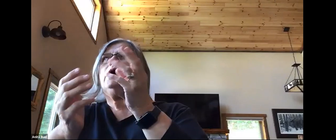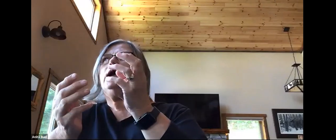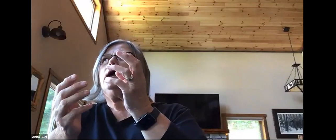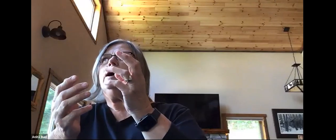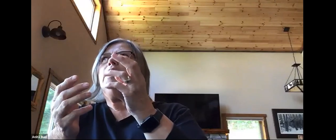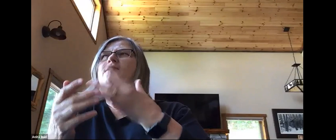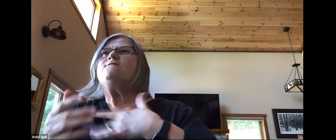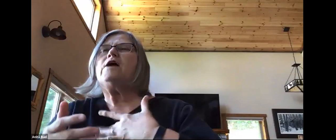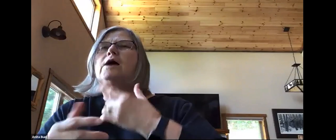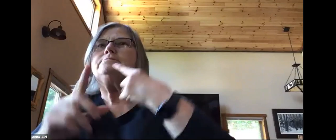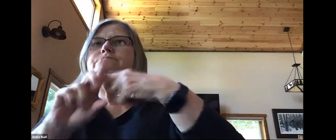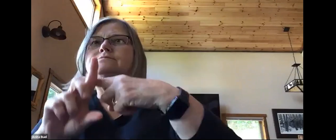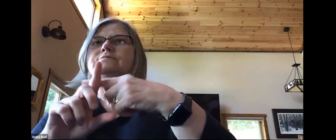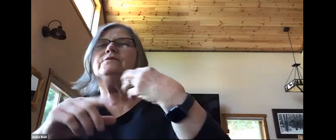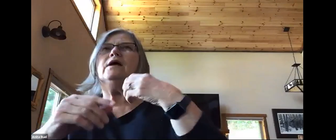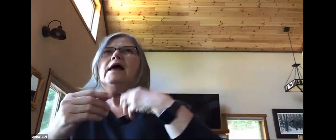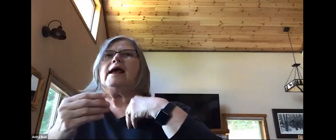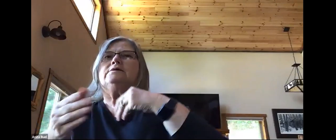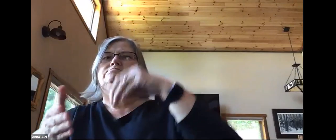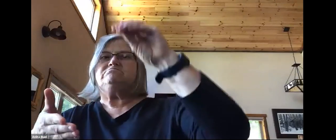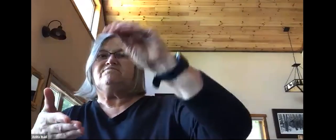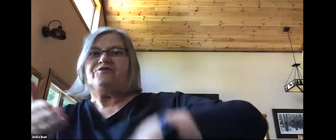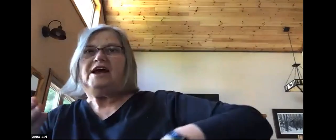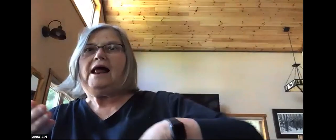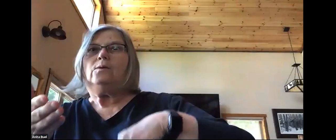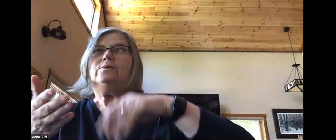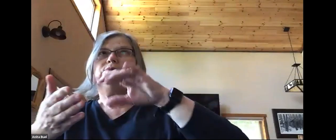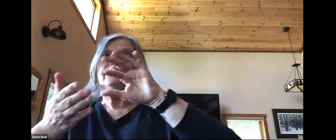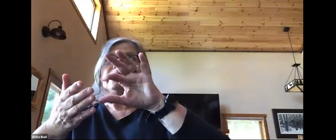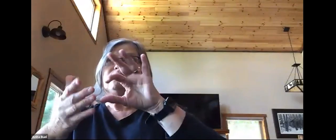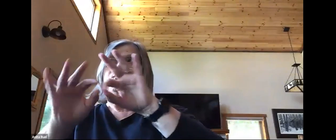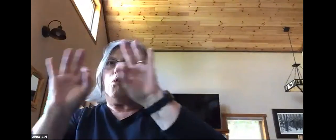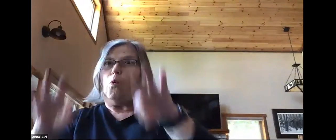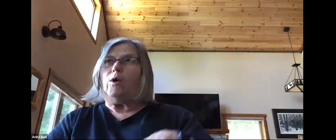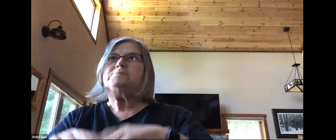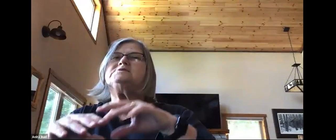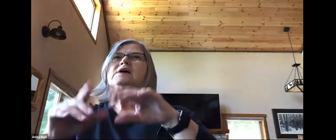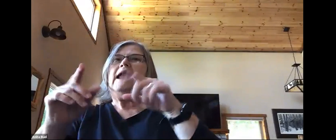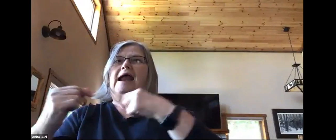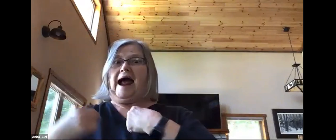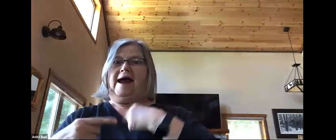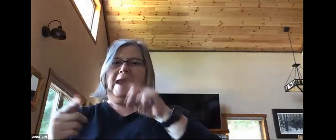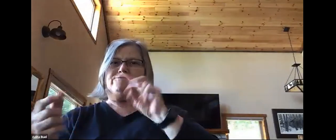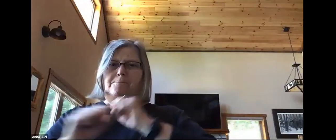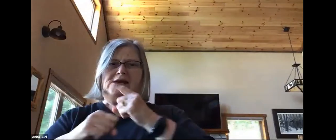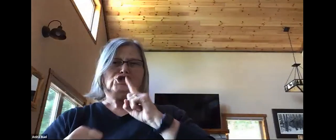I was very moved by it. I was -- it was a positive experience. I helped fill out forms.